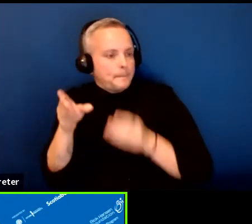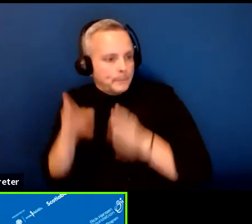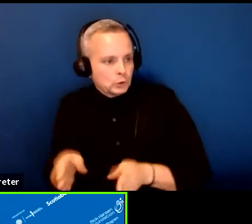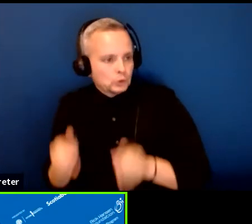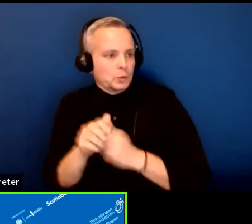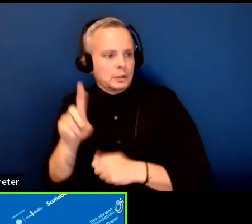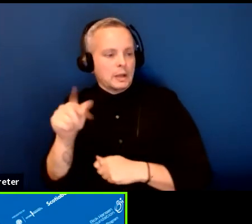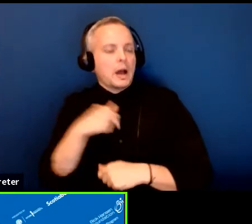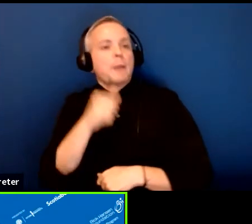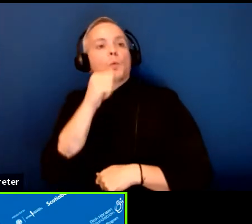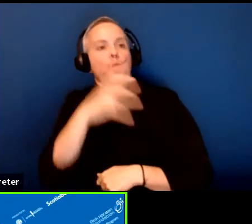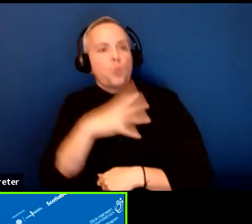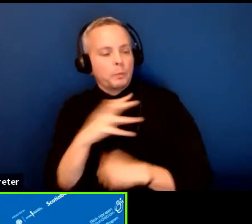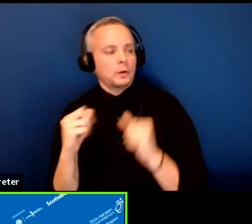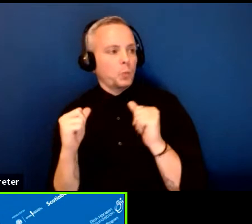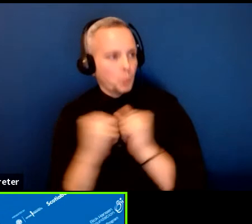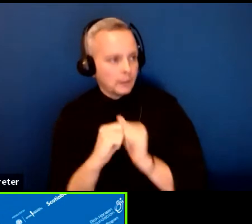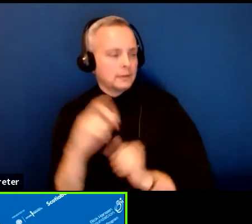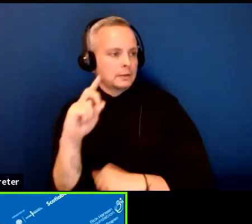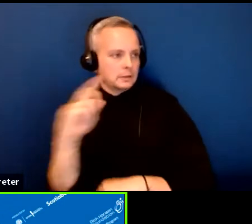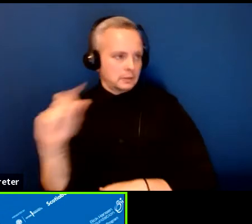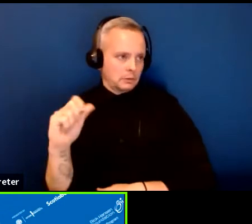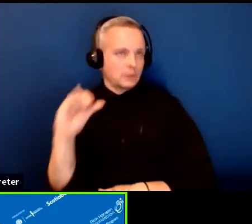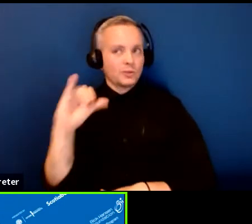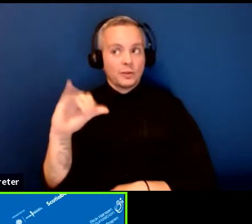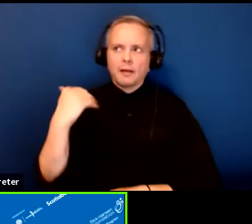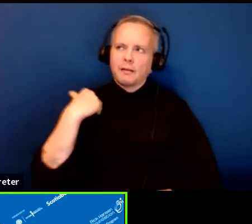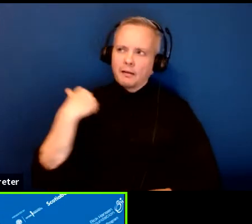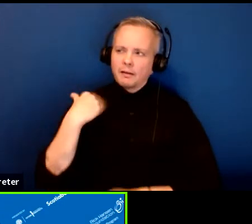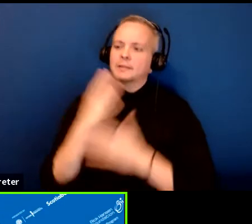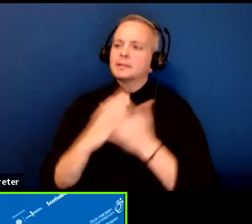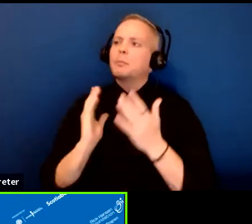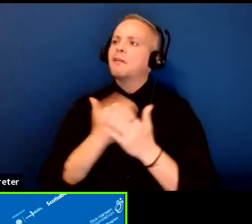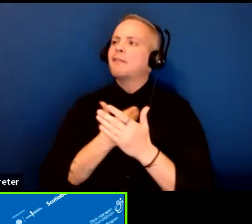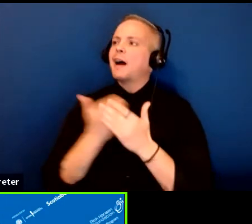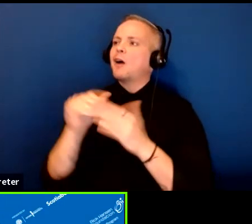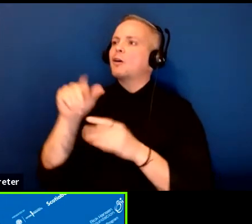THAT REMINDS ME OF SOMETHING ONE OF OUR COLLEAGUES BRAD SAYS ALL